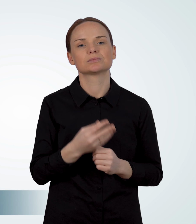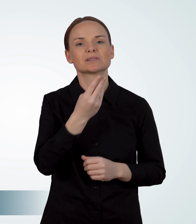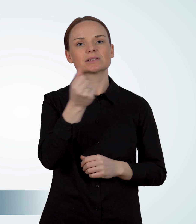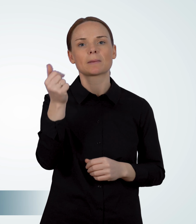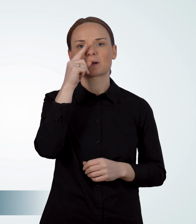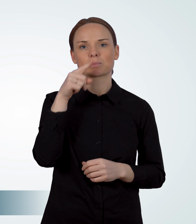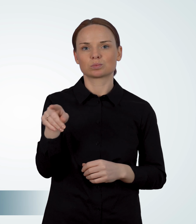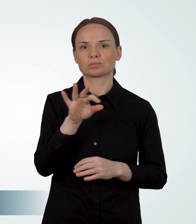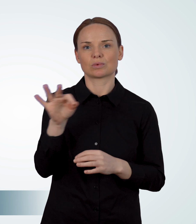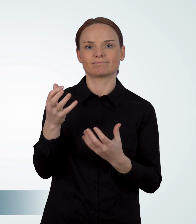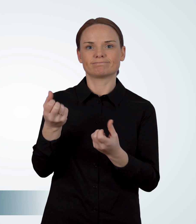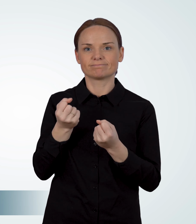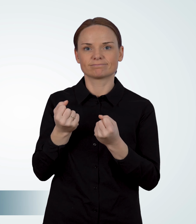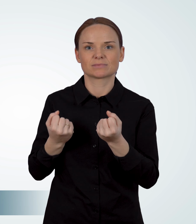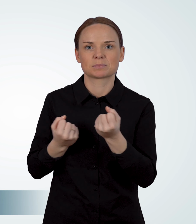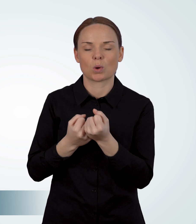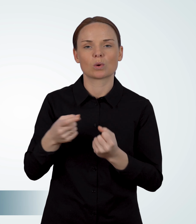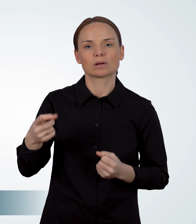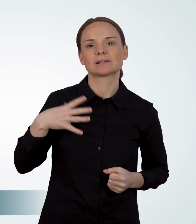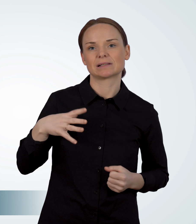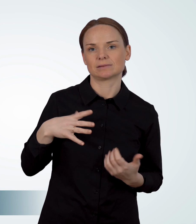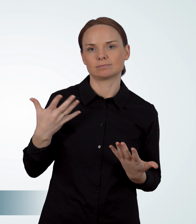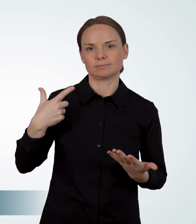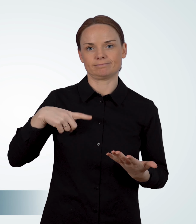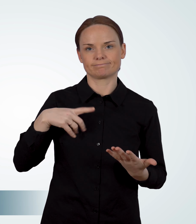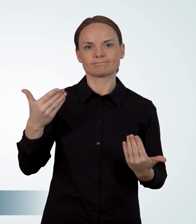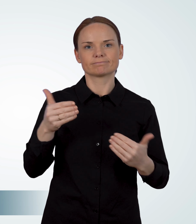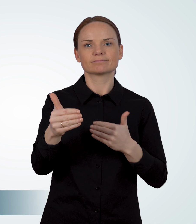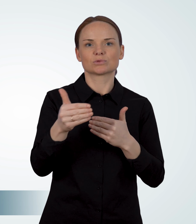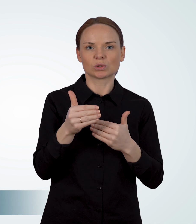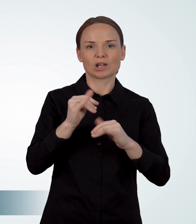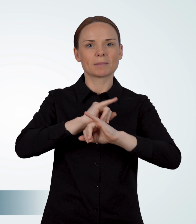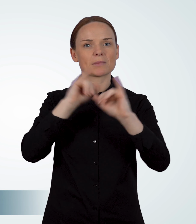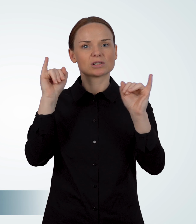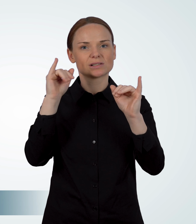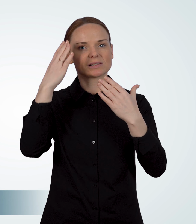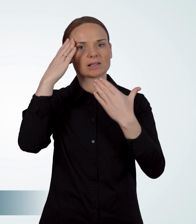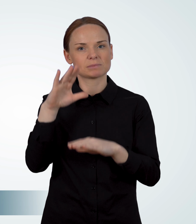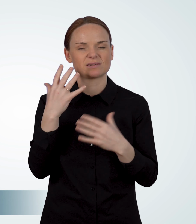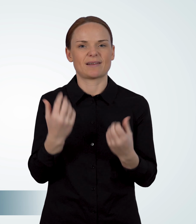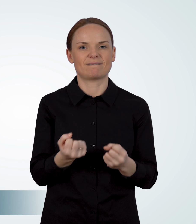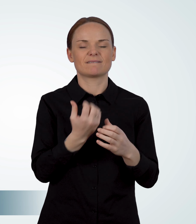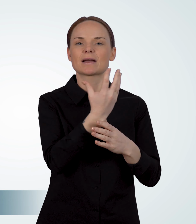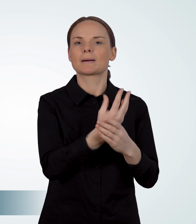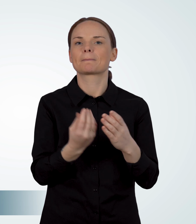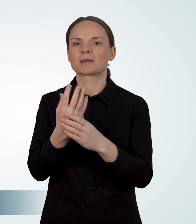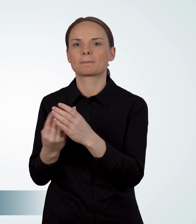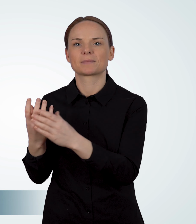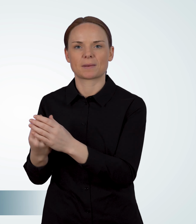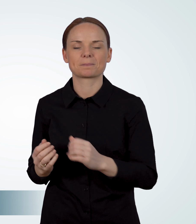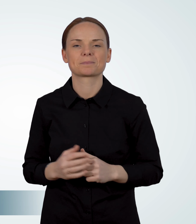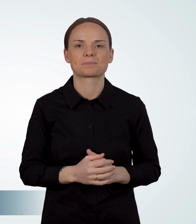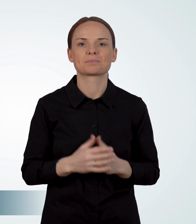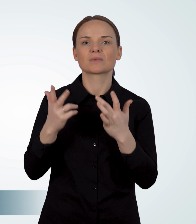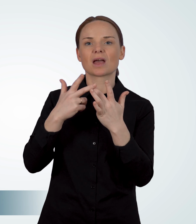some people could not get the support they needed.